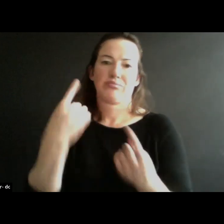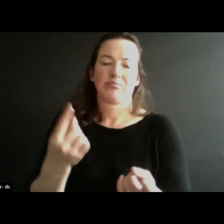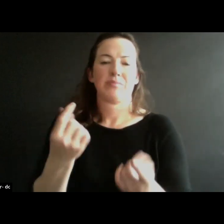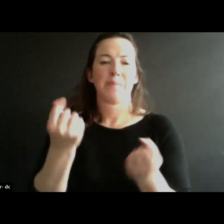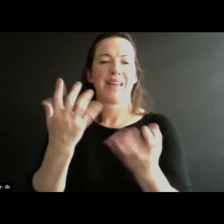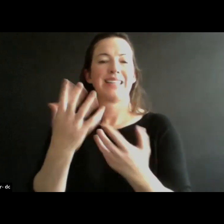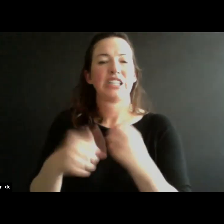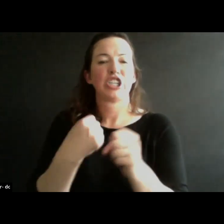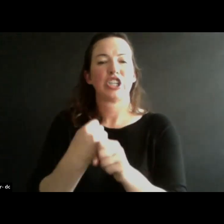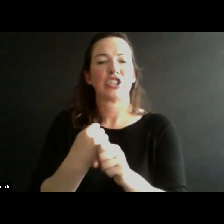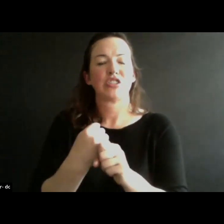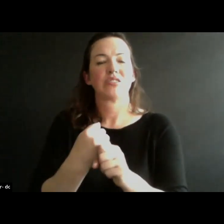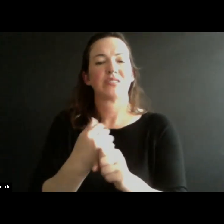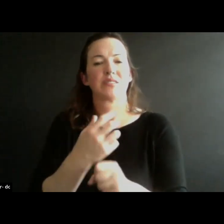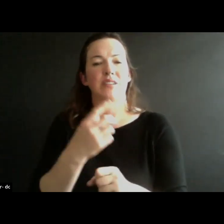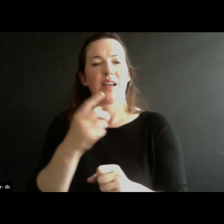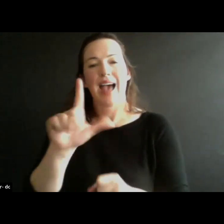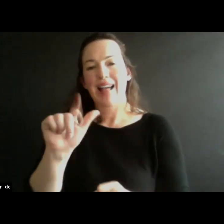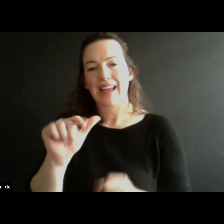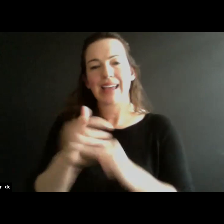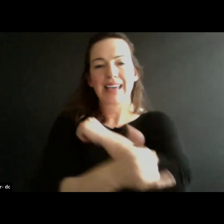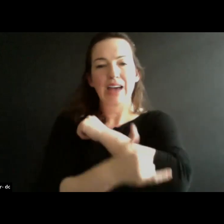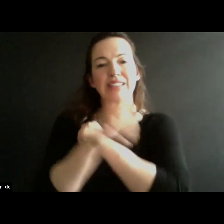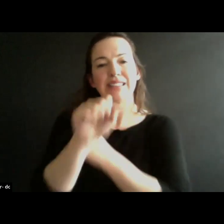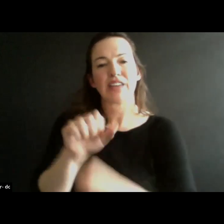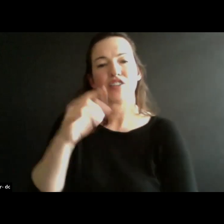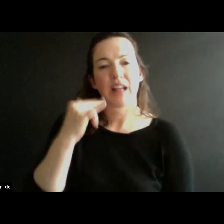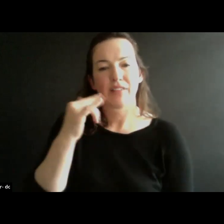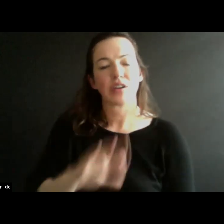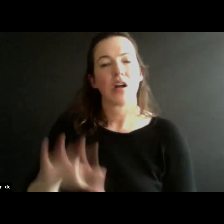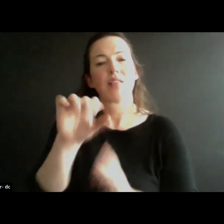years across the La county across Southern California, across the State and really down